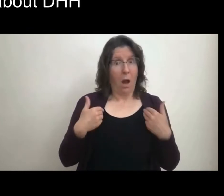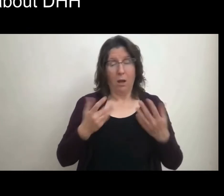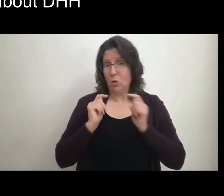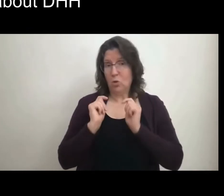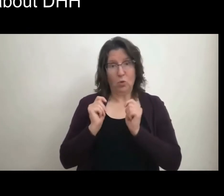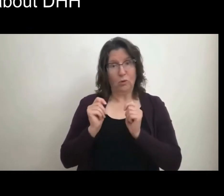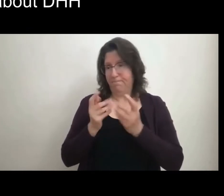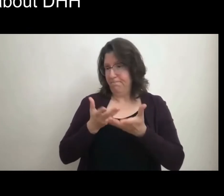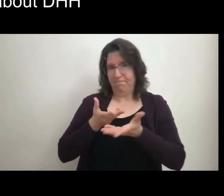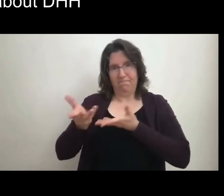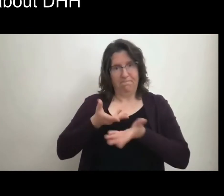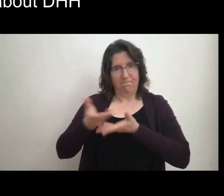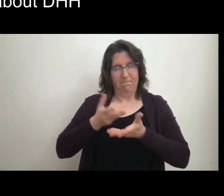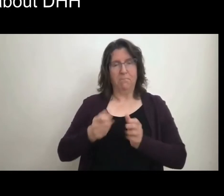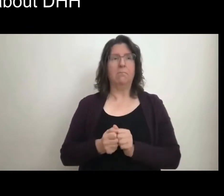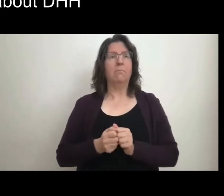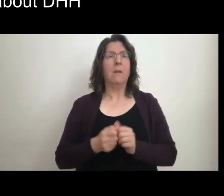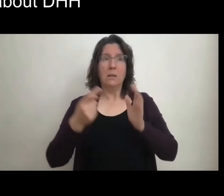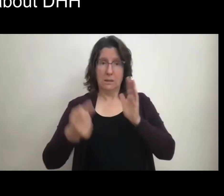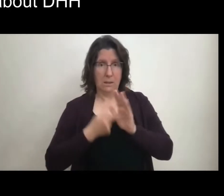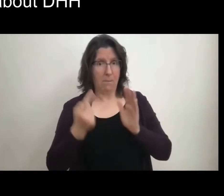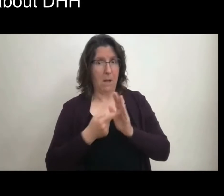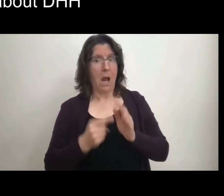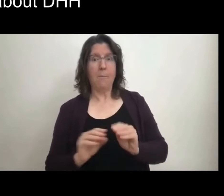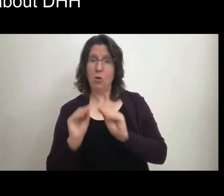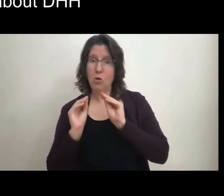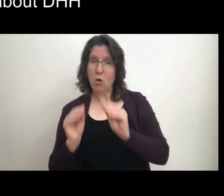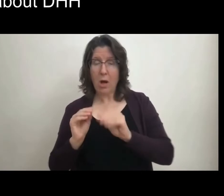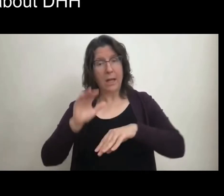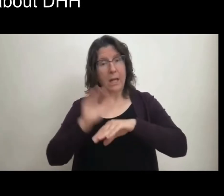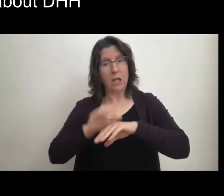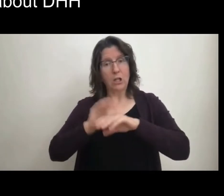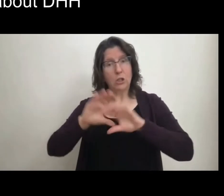I sometimes taught individual students,